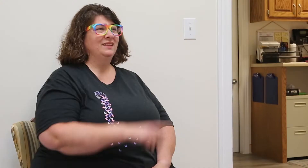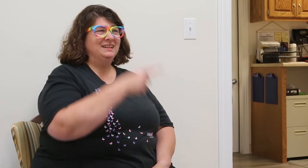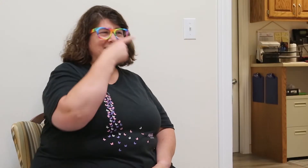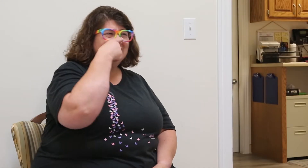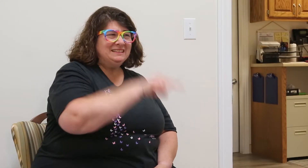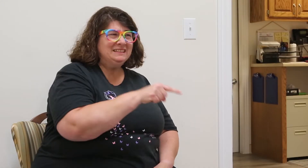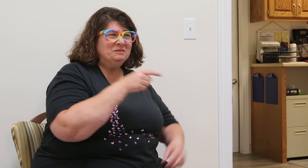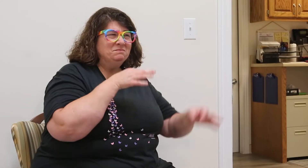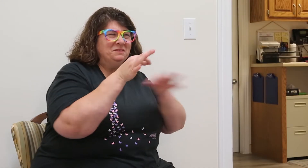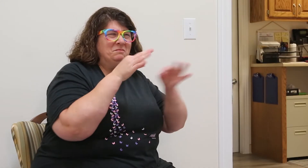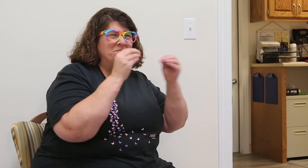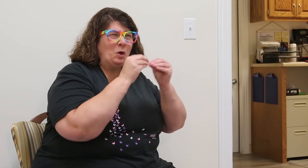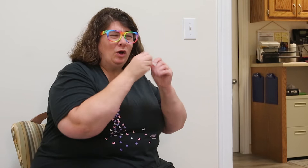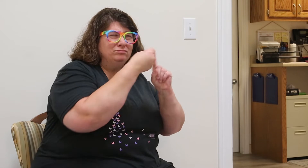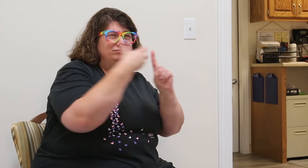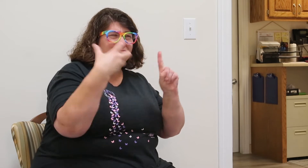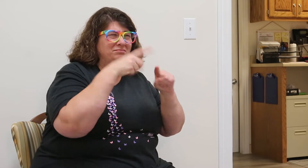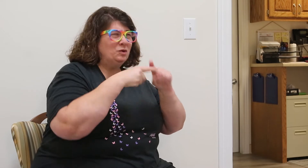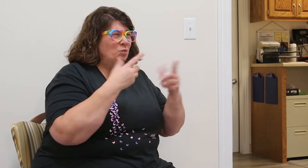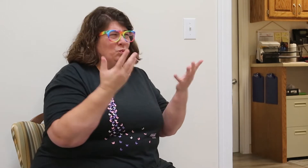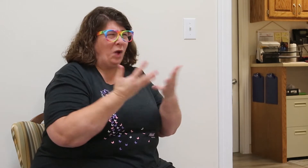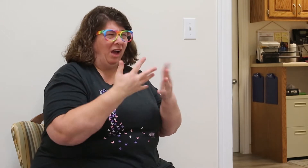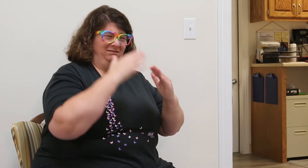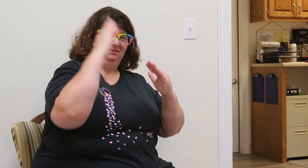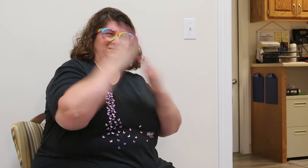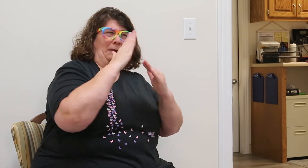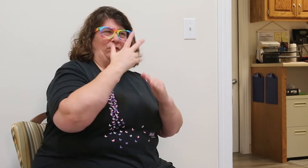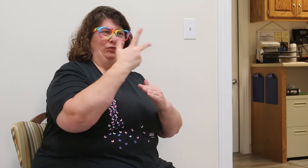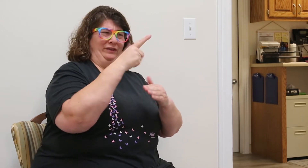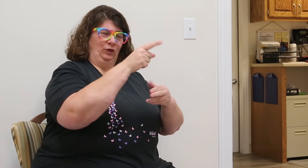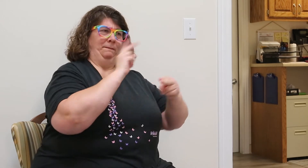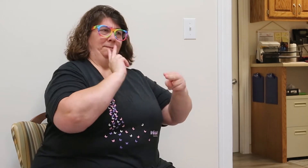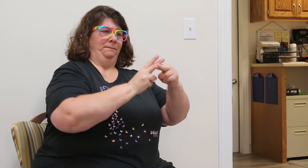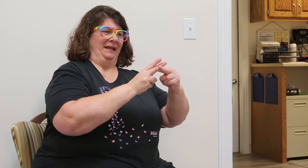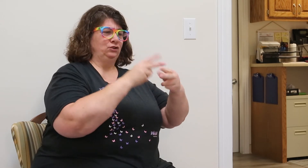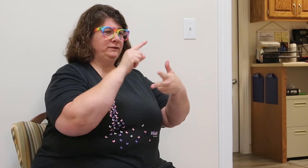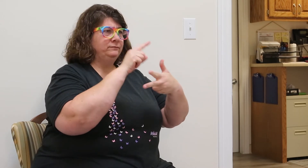Please explain a little more about each of the top 3 you mentioned,